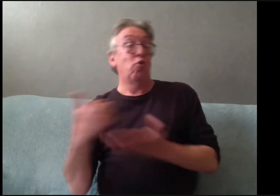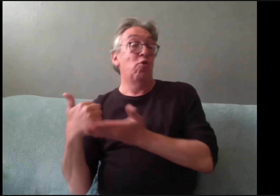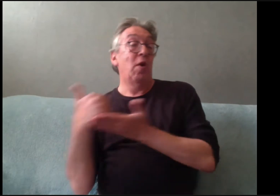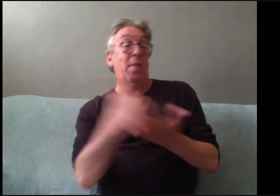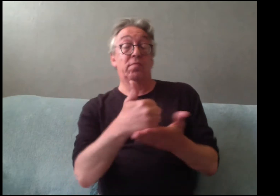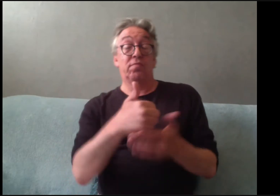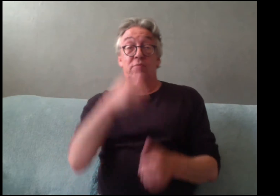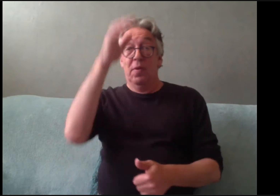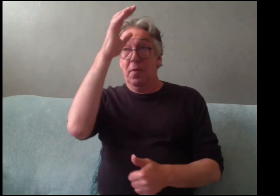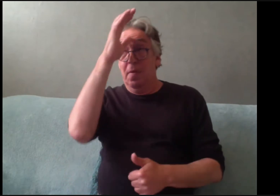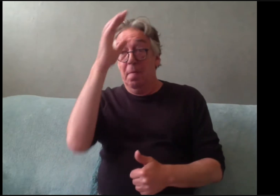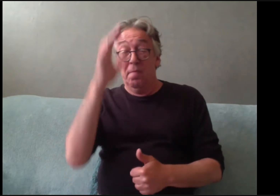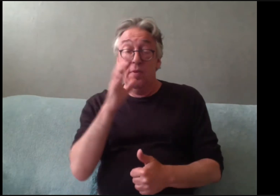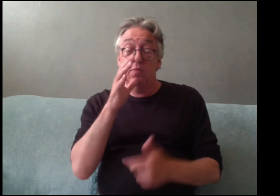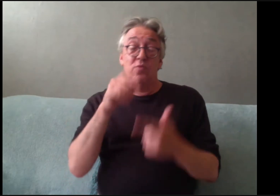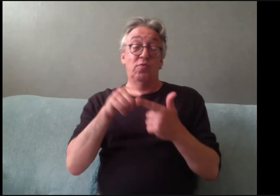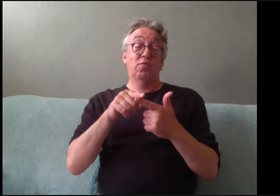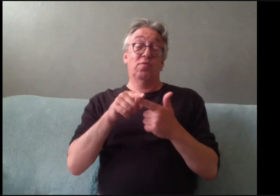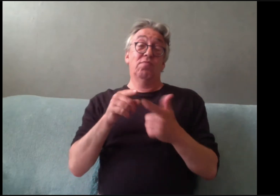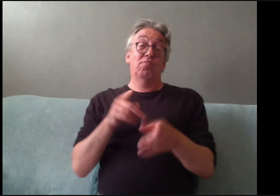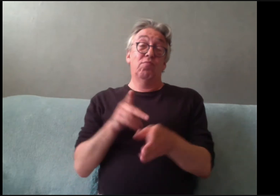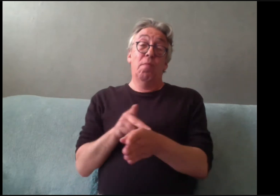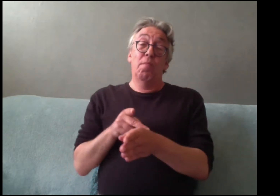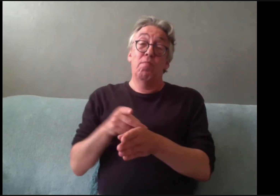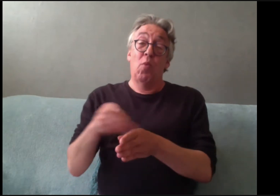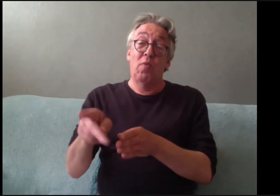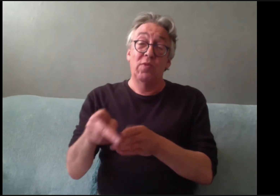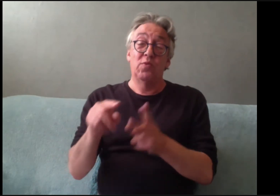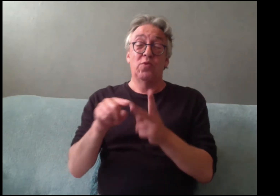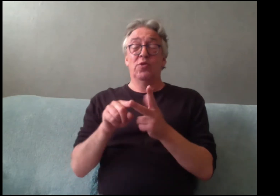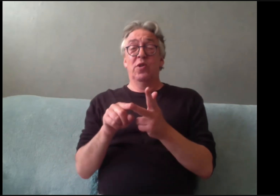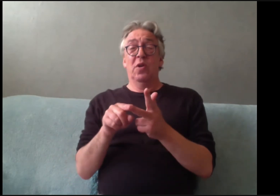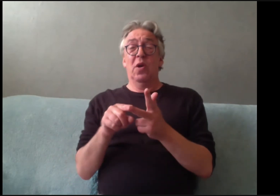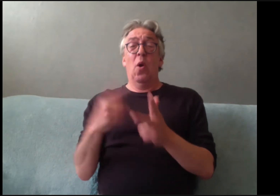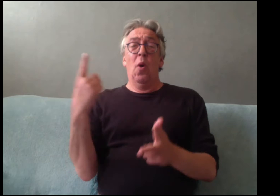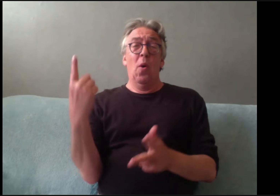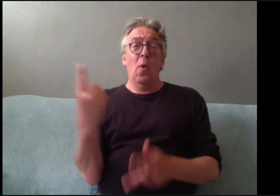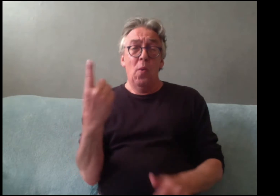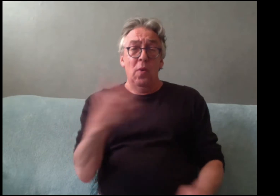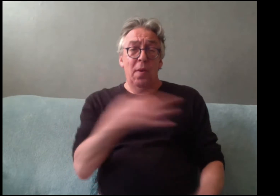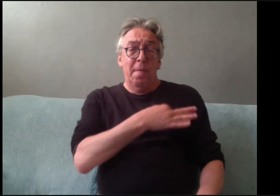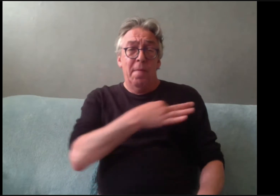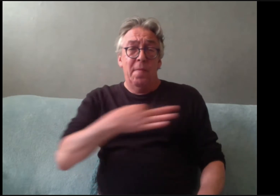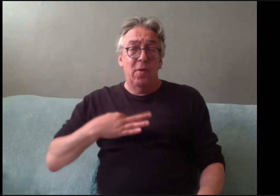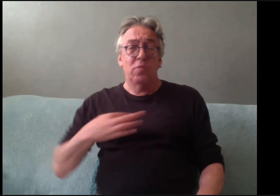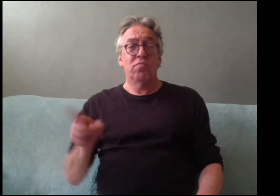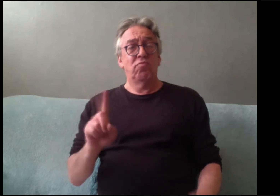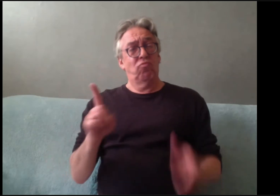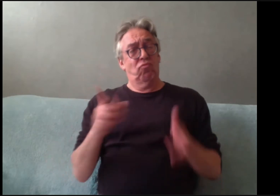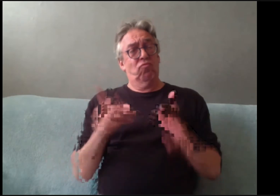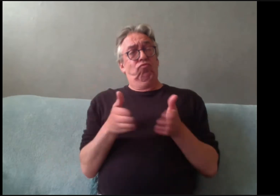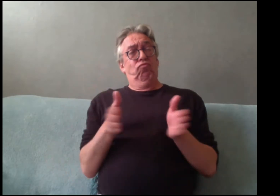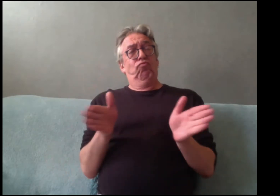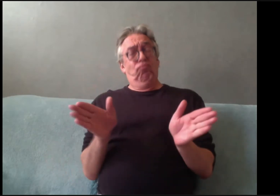professionals, not only medical staff, you know. Most of those people during the pandemic period